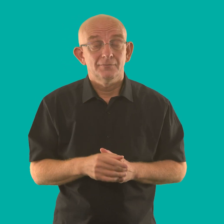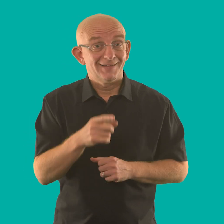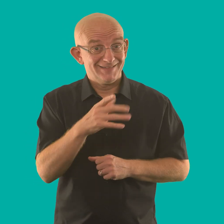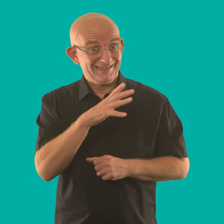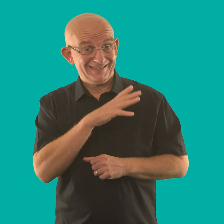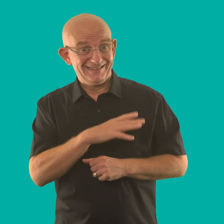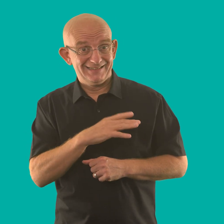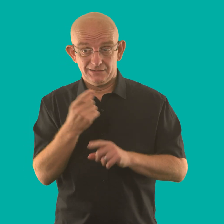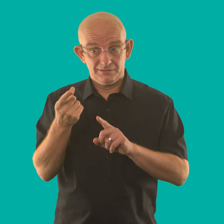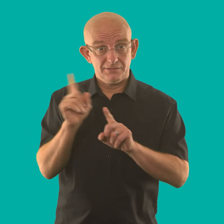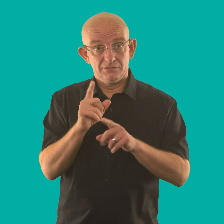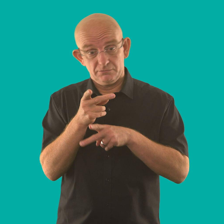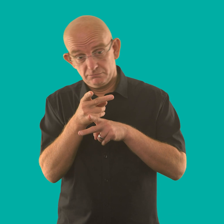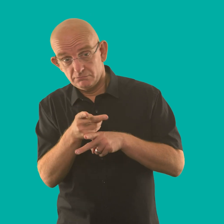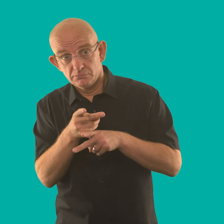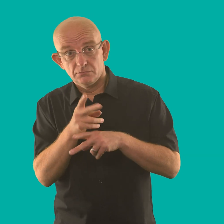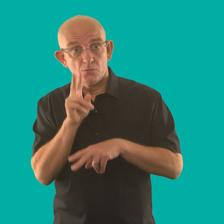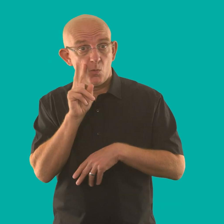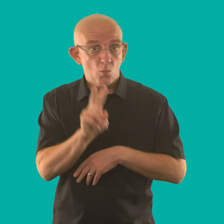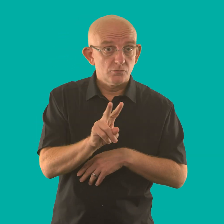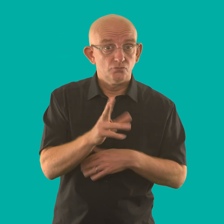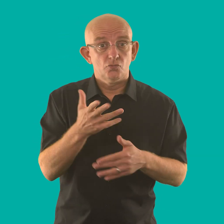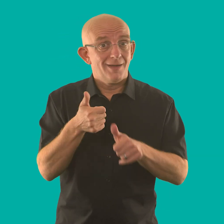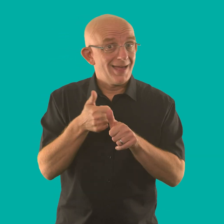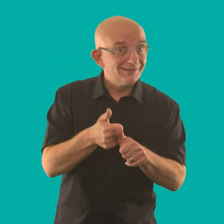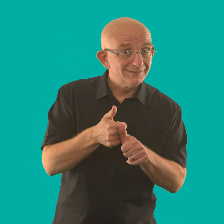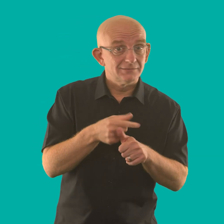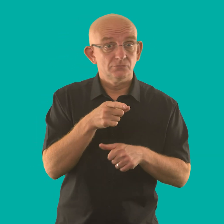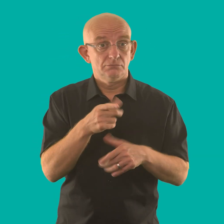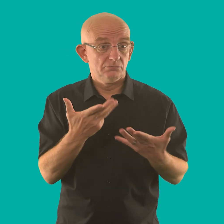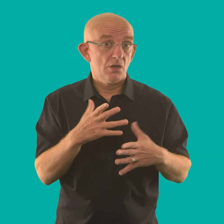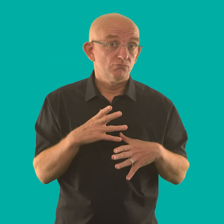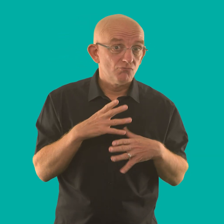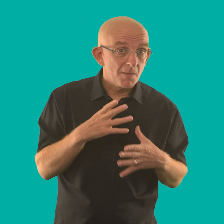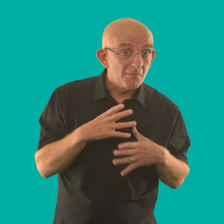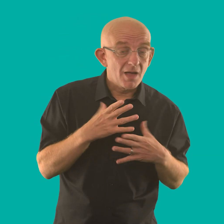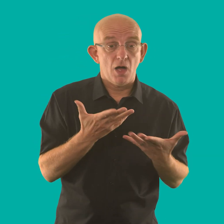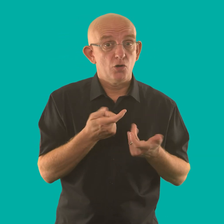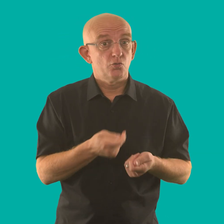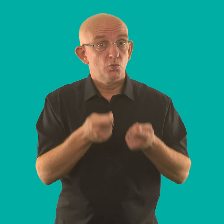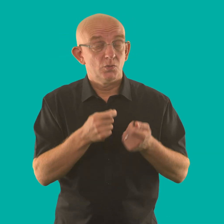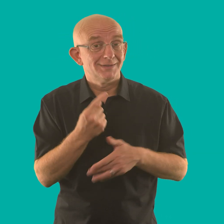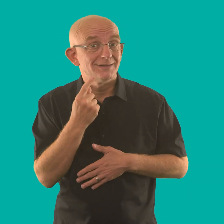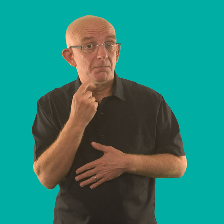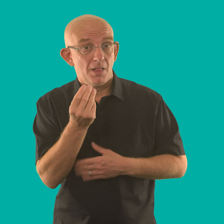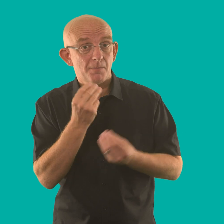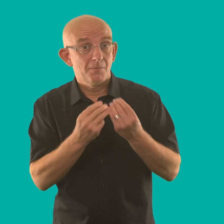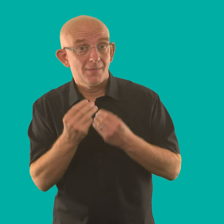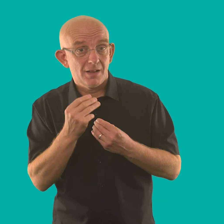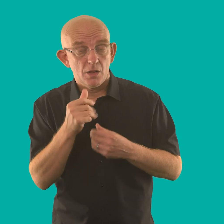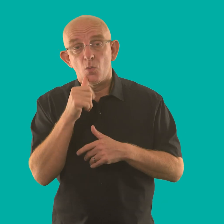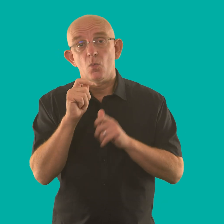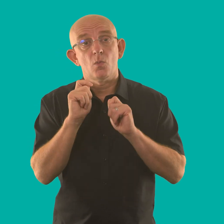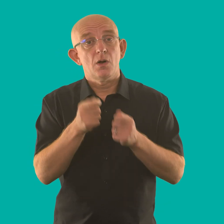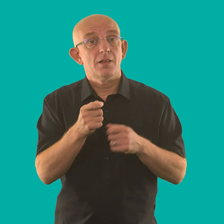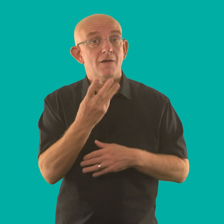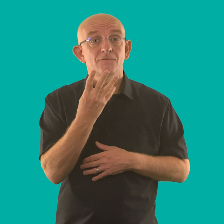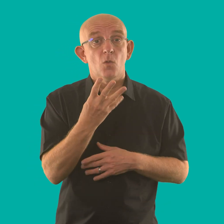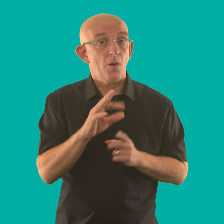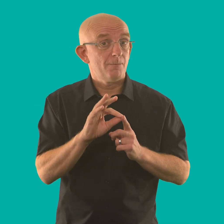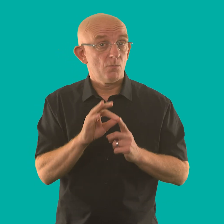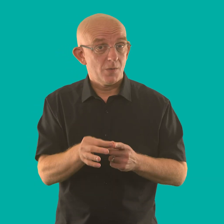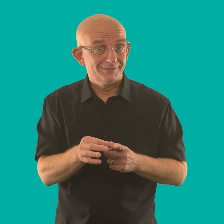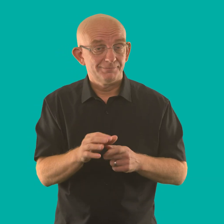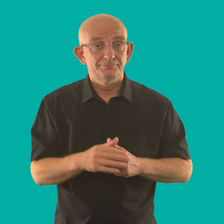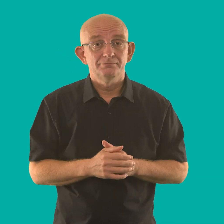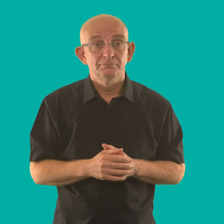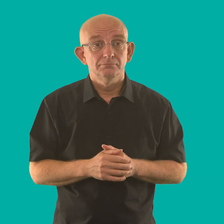If you need supervision or assistance to either prepare or cook a simple meal, you will score 4 points.